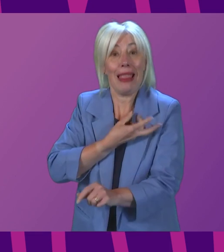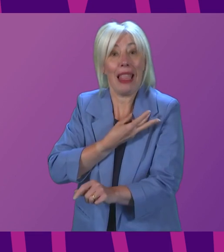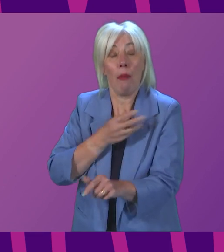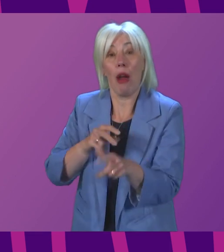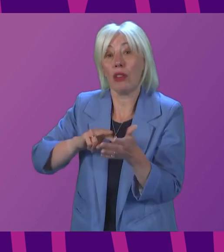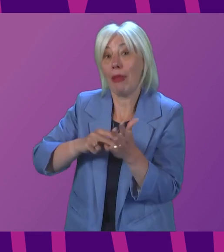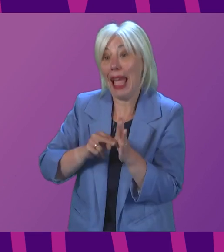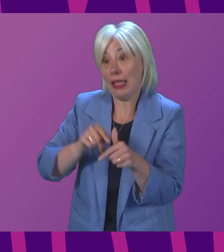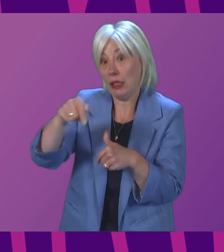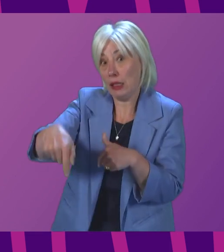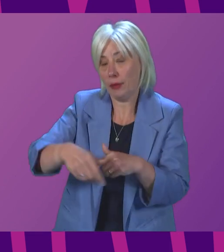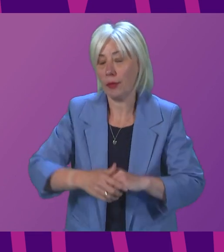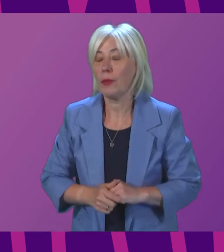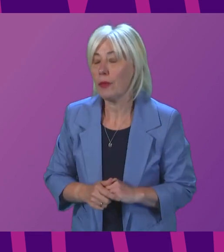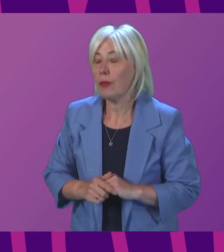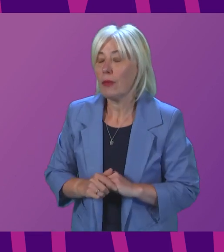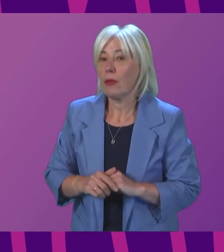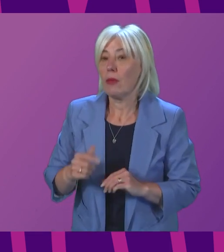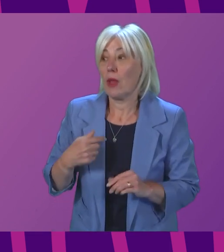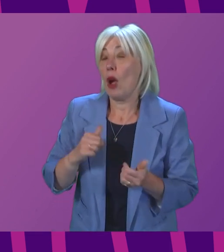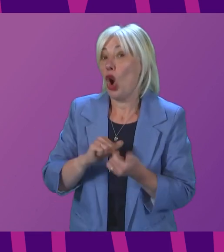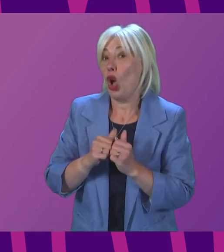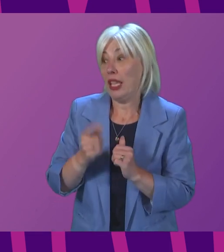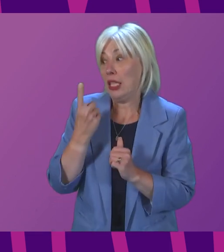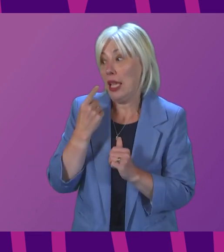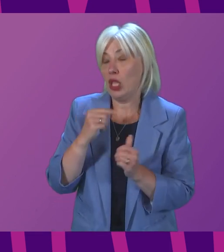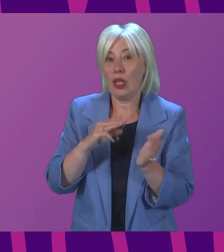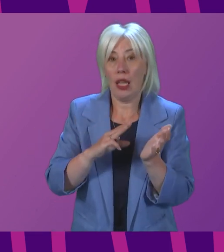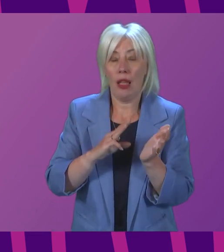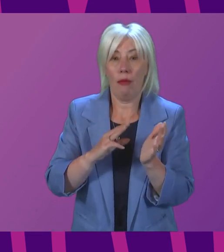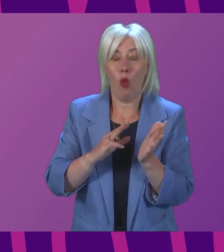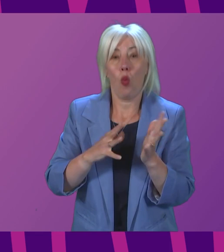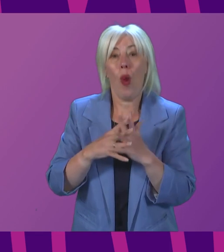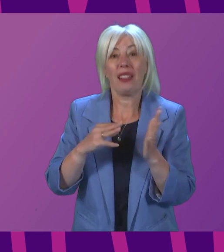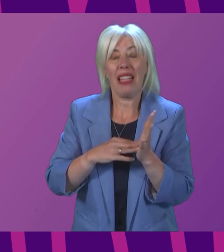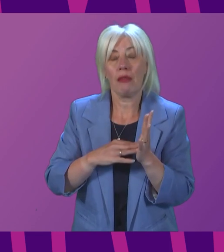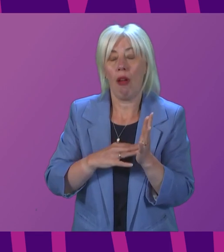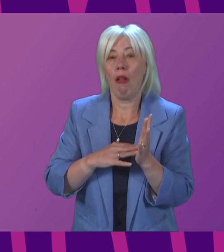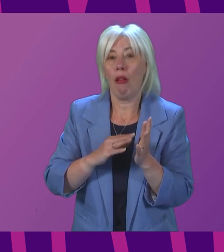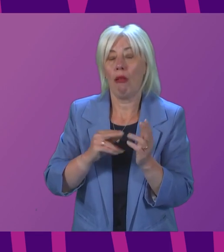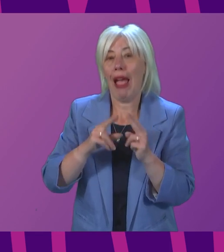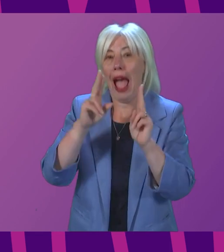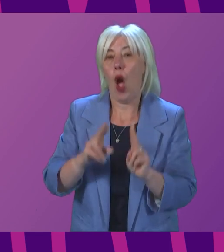My MPs in the House of Commons just yesterday led a debate calling for a windfall tax not